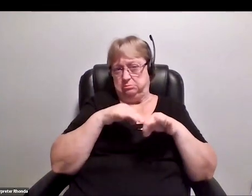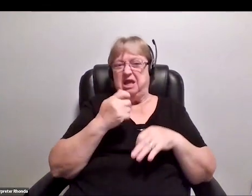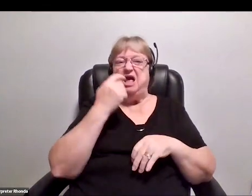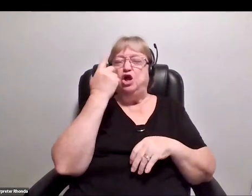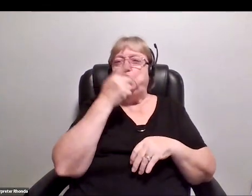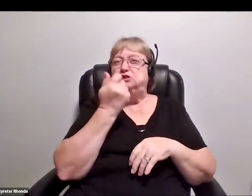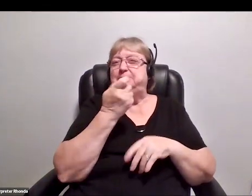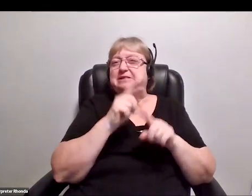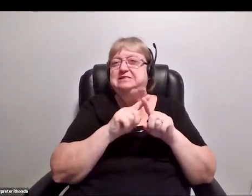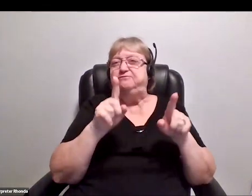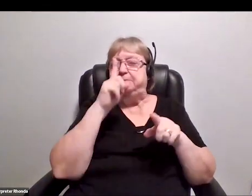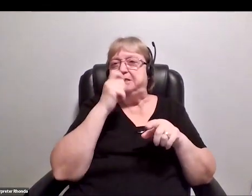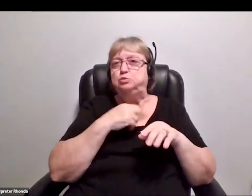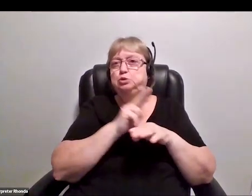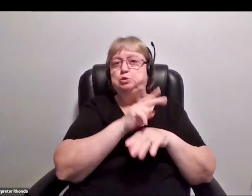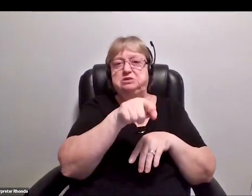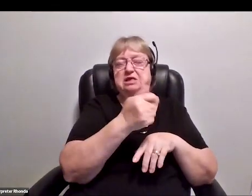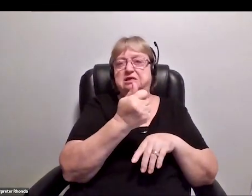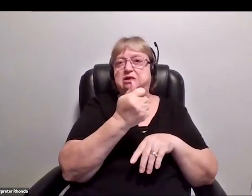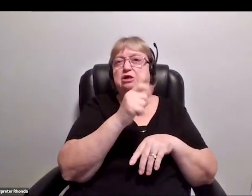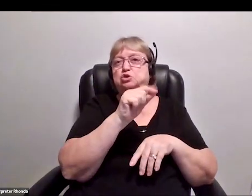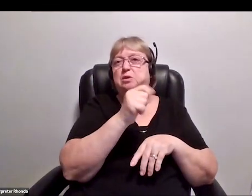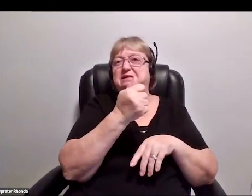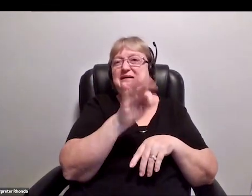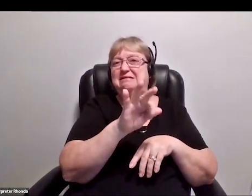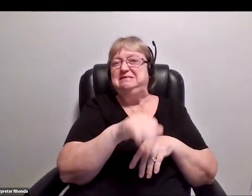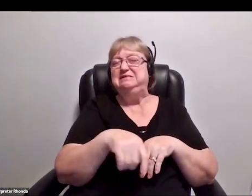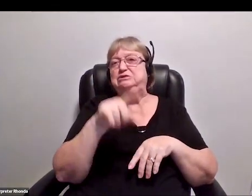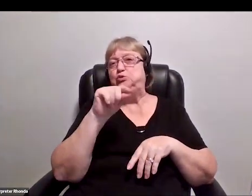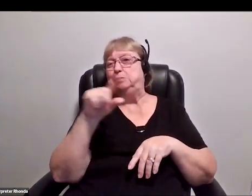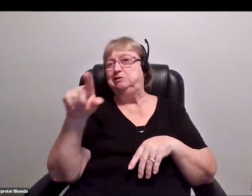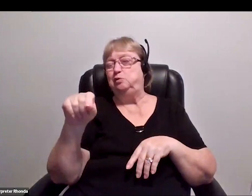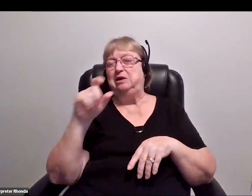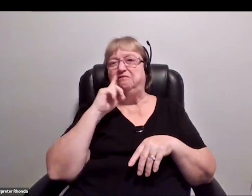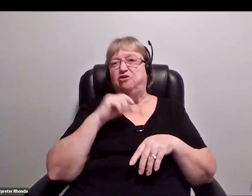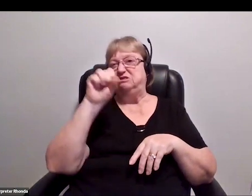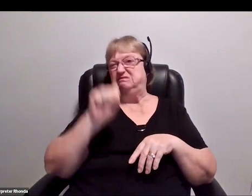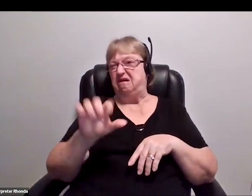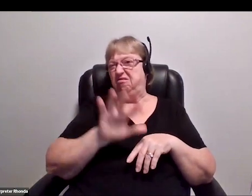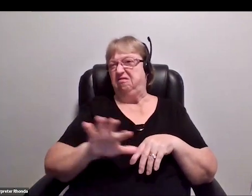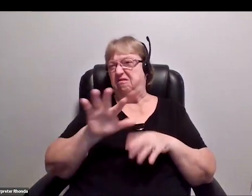we used in 2019, 2020, which was the South American Eclipse. There's a light sensor on the top of this one,